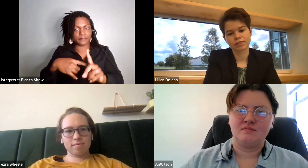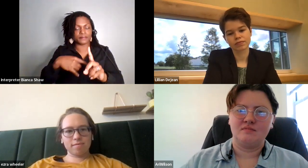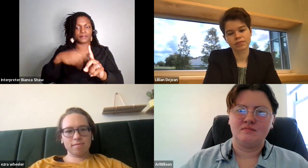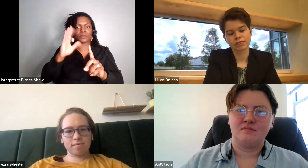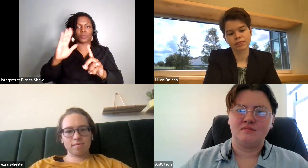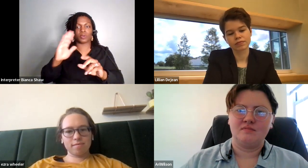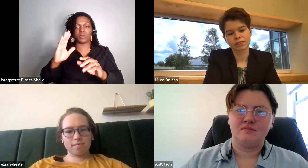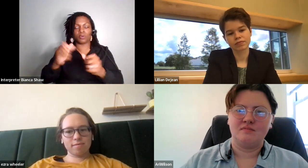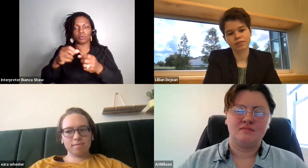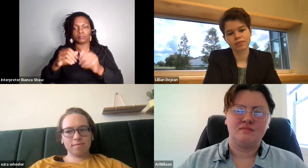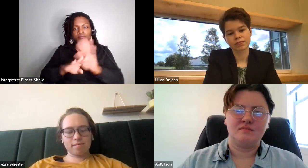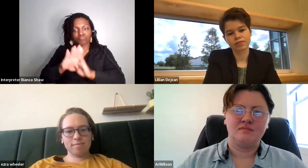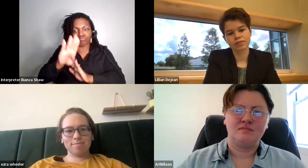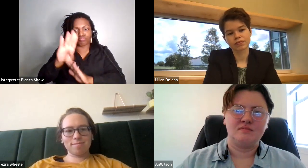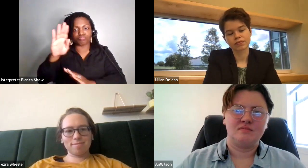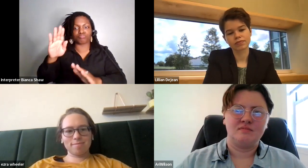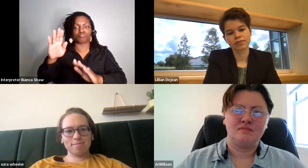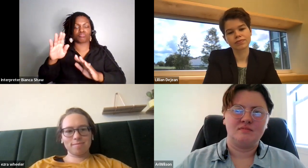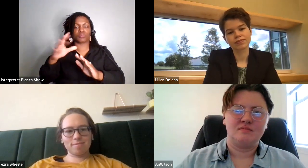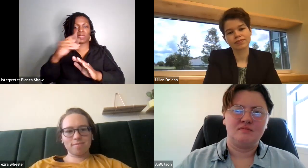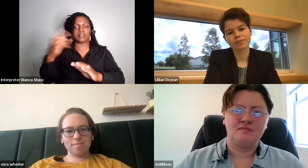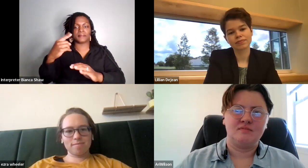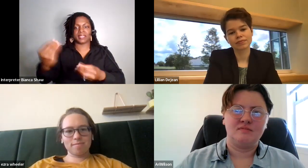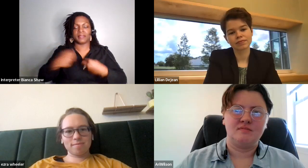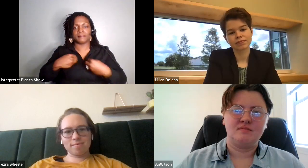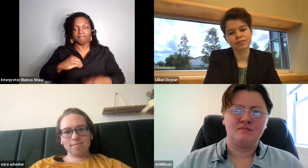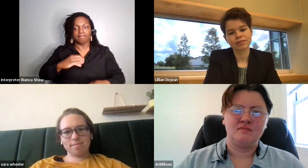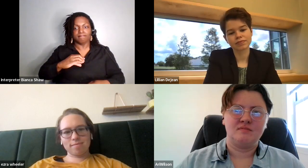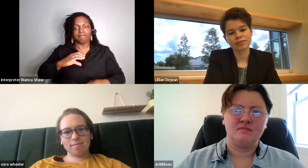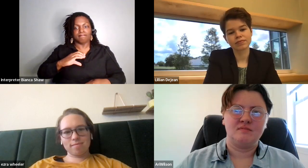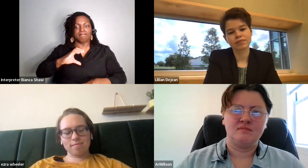reassuring. that's what I feel like for the hiv community.